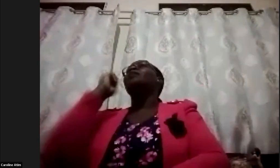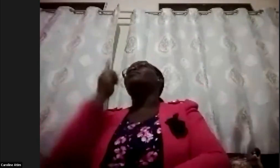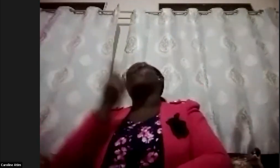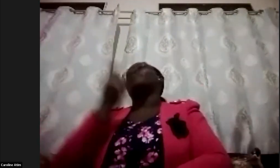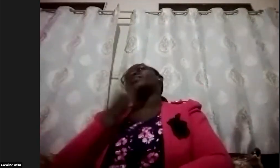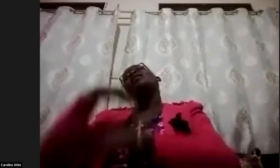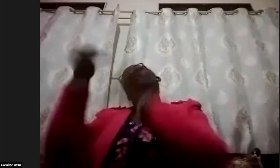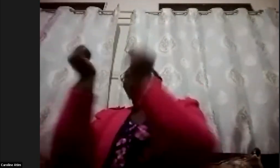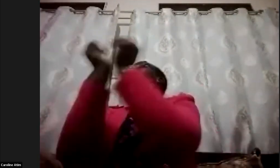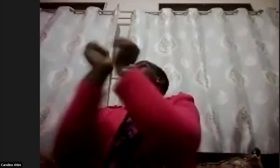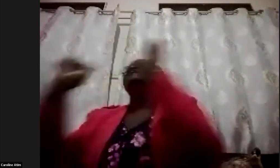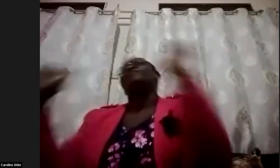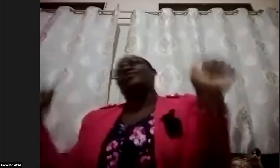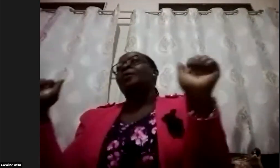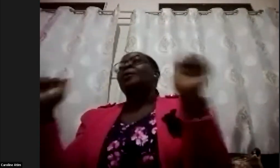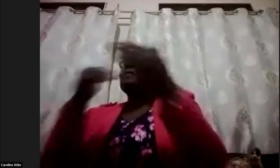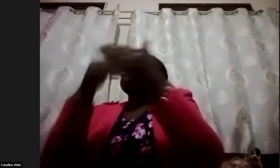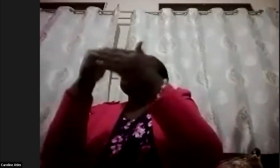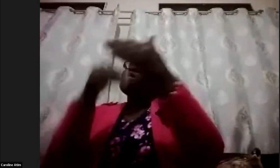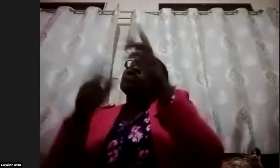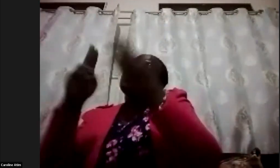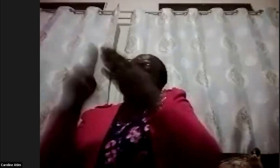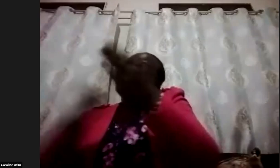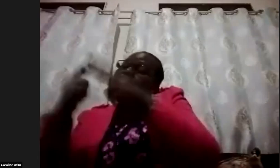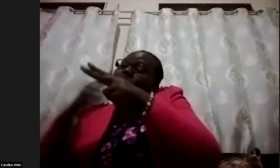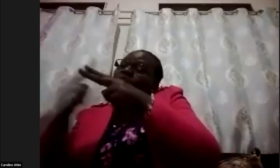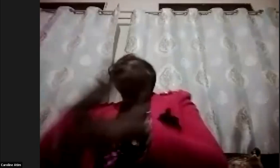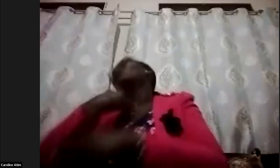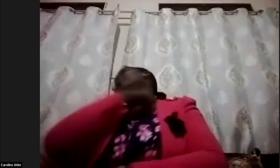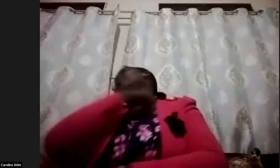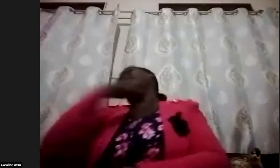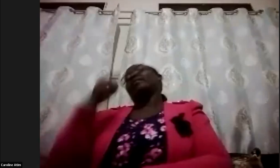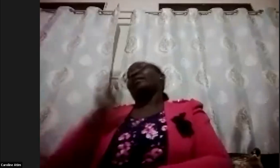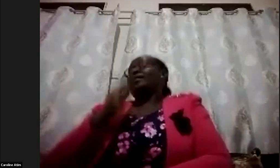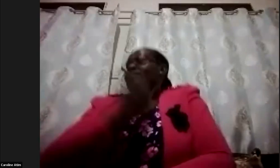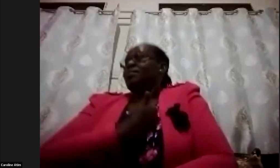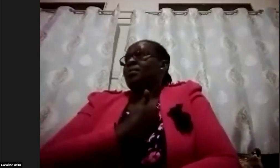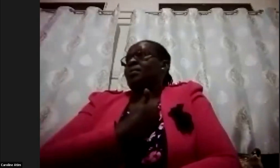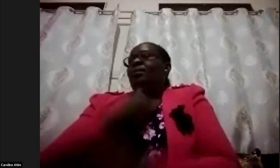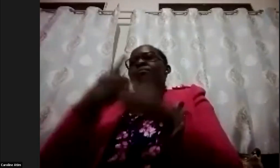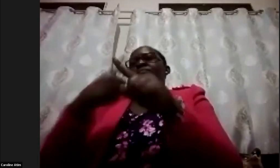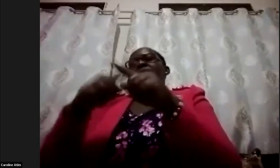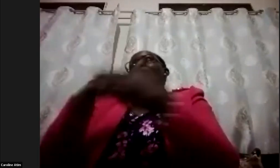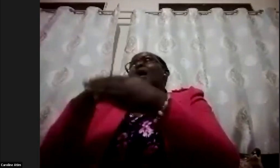it was true. We were deaf. And then they freed us. But before they nearly killed us. But after